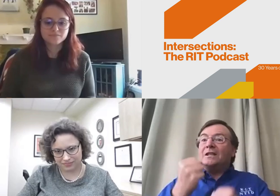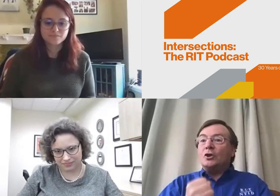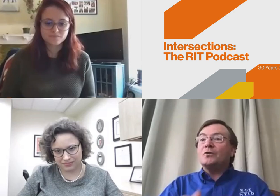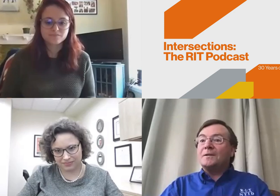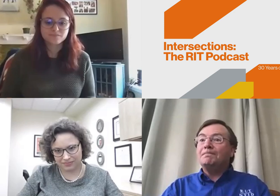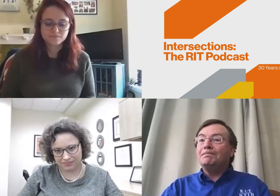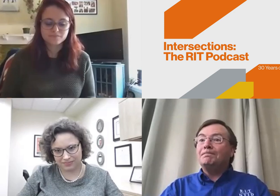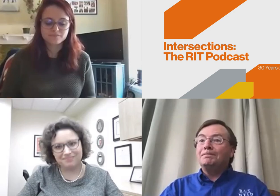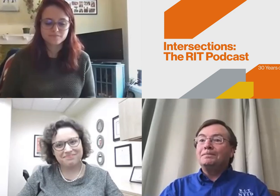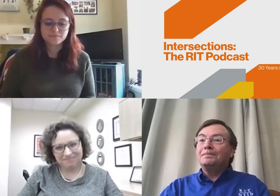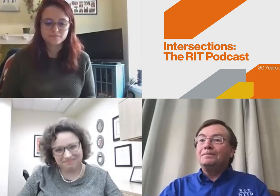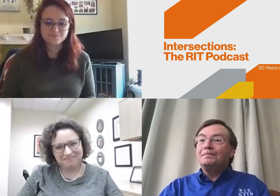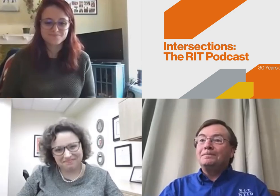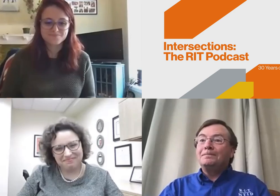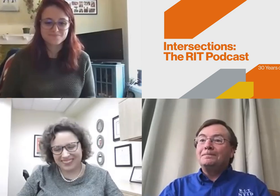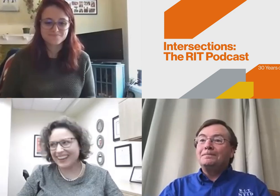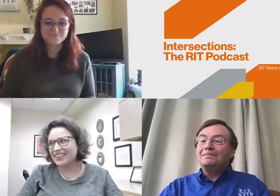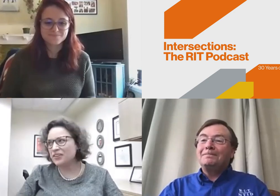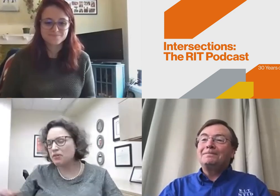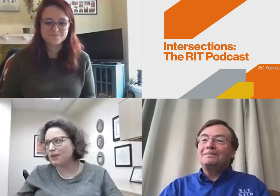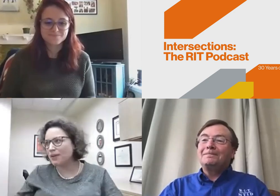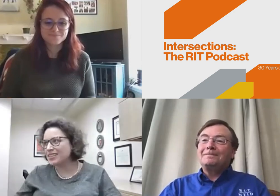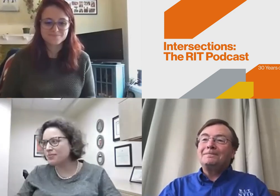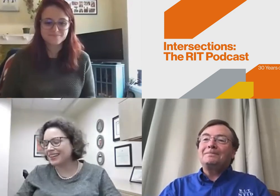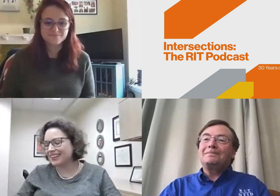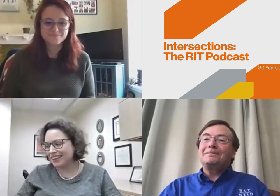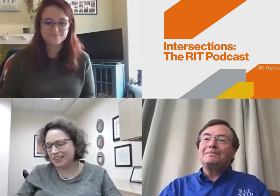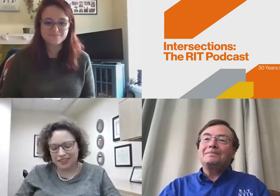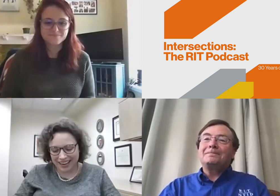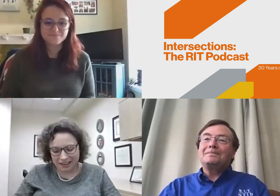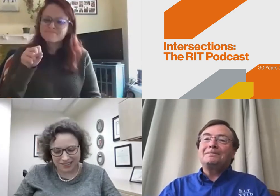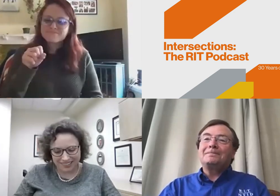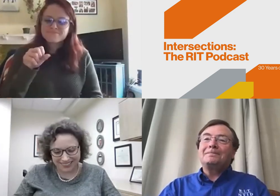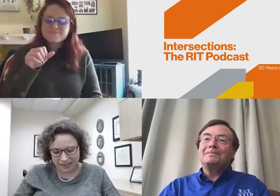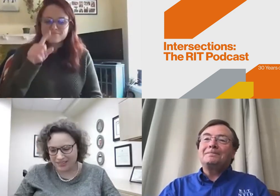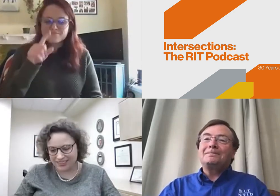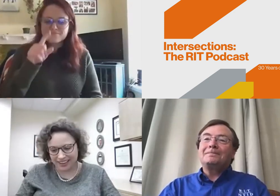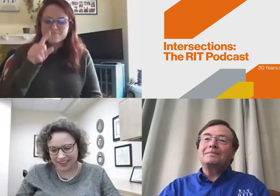Yeah, you know it reminds me of -- the other day, I was on campus and I took